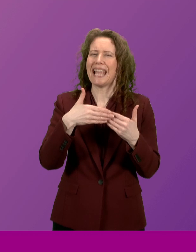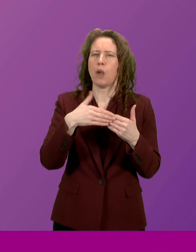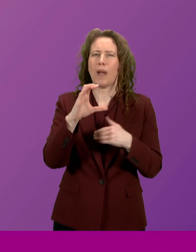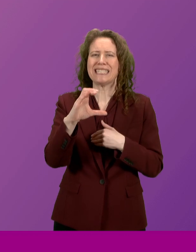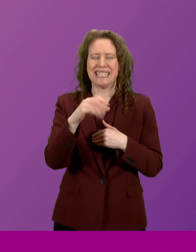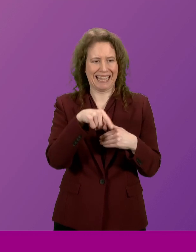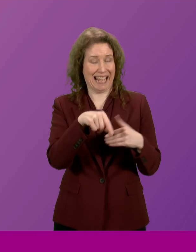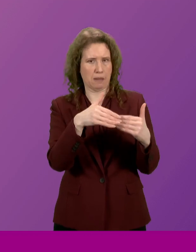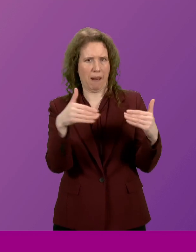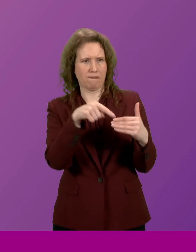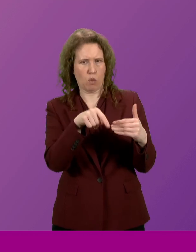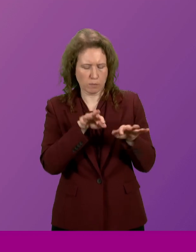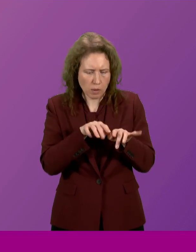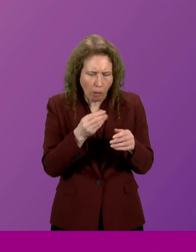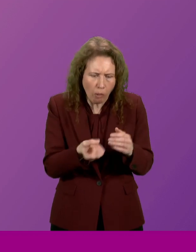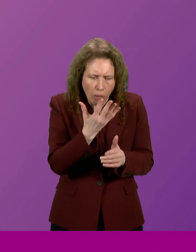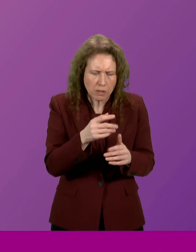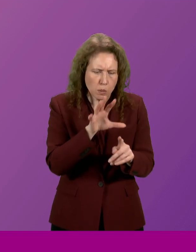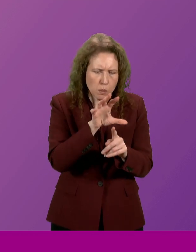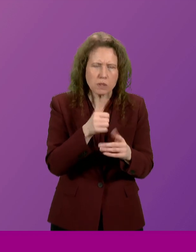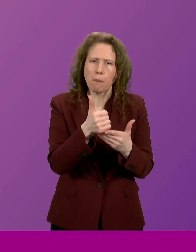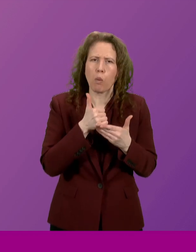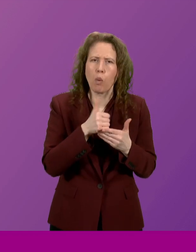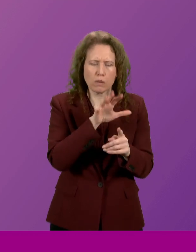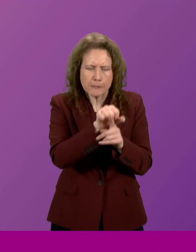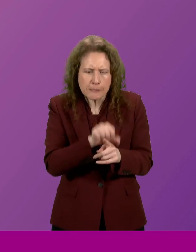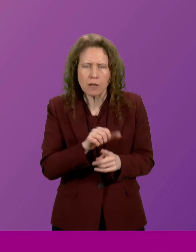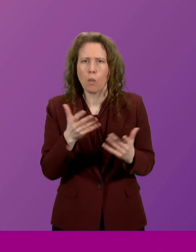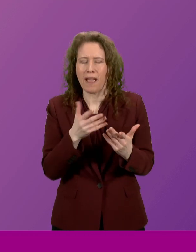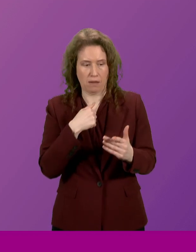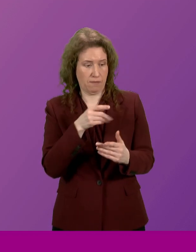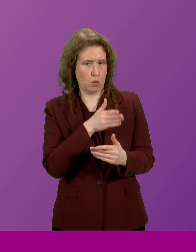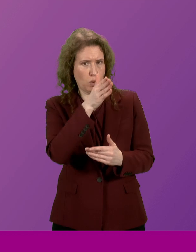tools to support earlier diagnosis efforts and decision making at the point of referral.